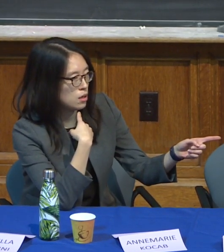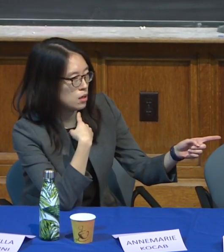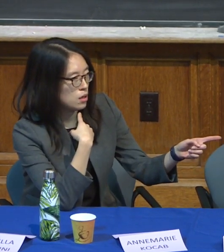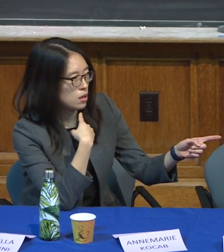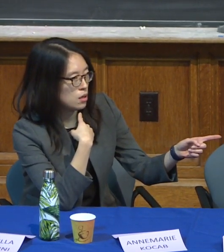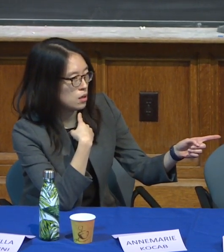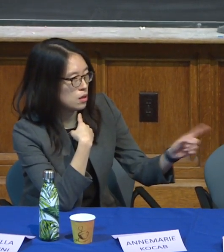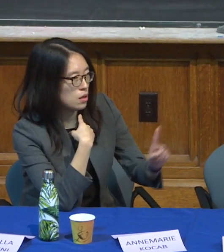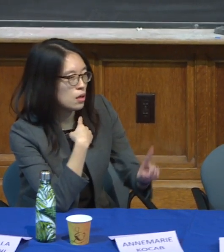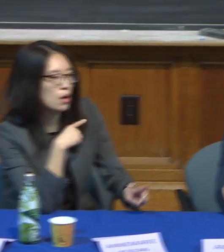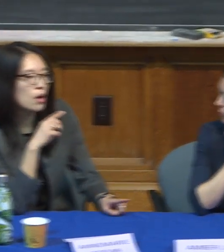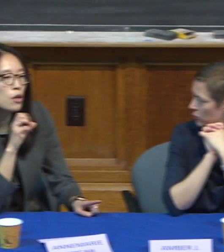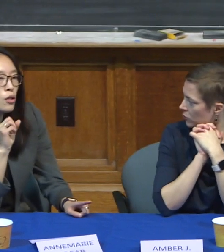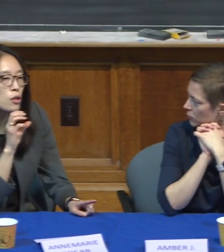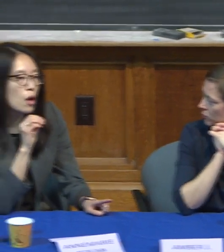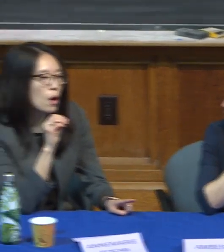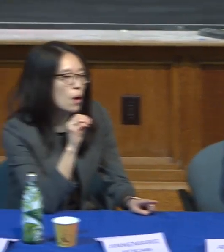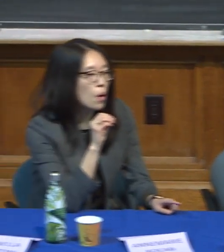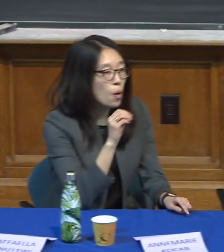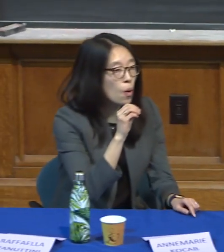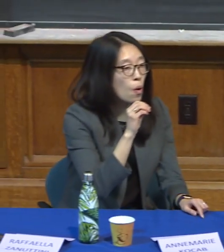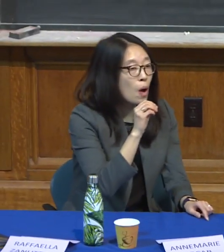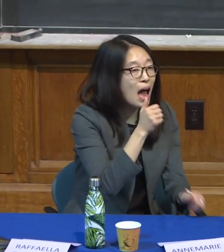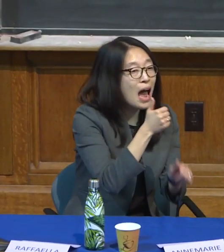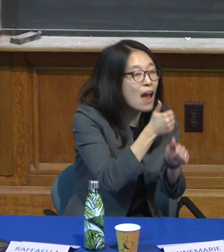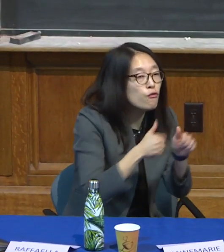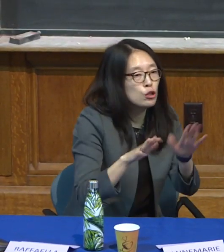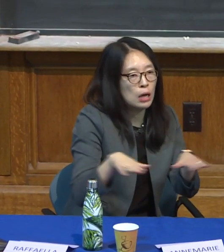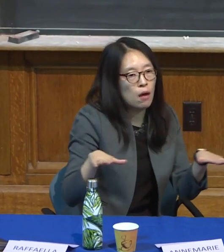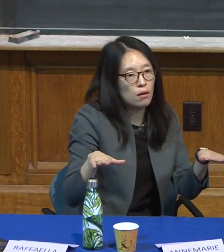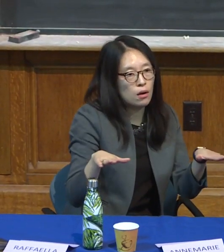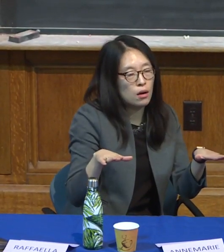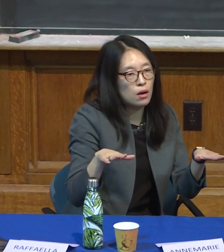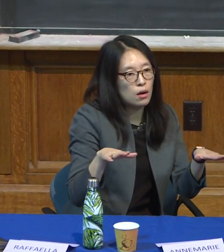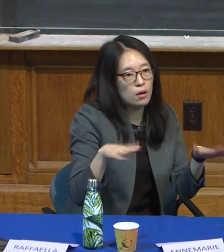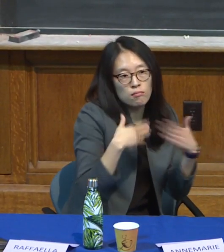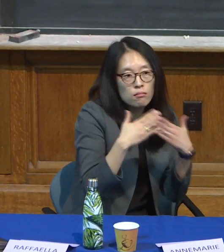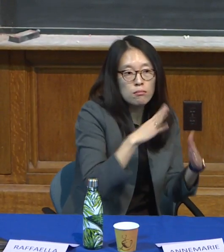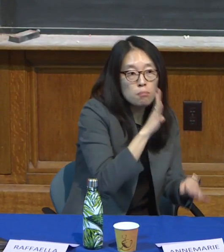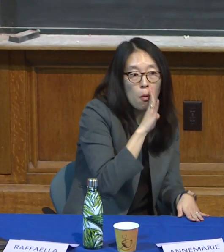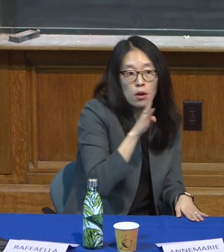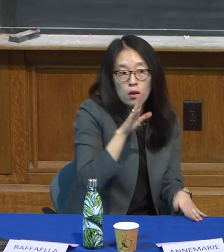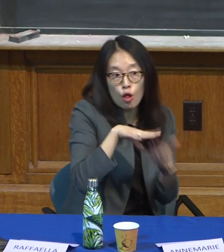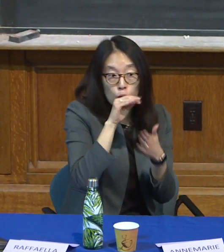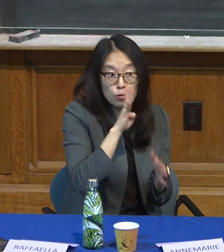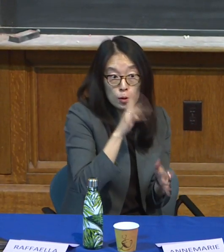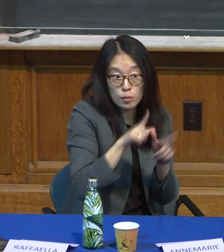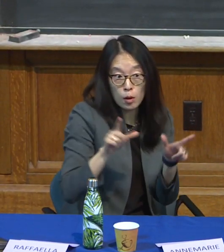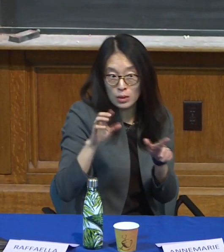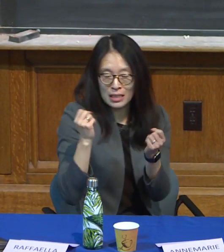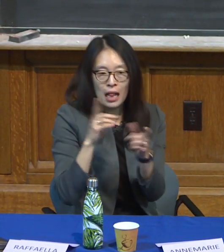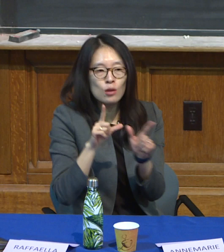[Interpreter] I'd like to add one thing to what Amber said. So every child, regardless of if they're learning